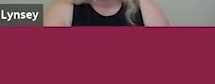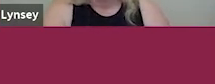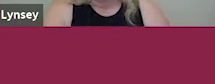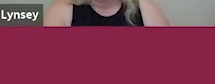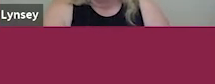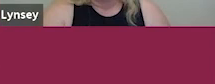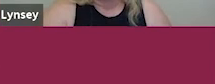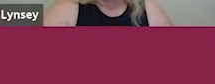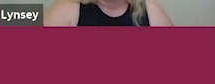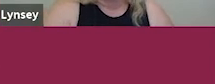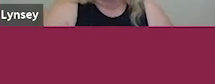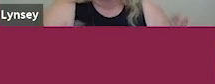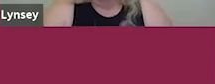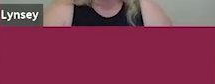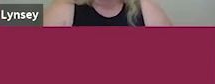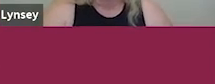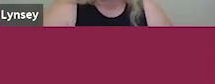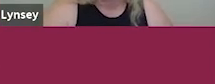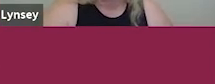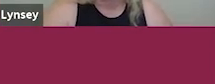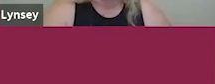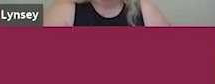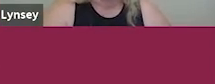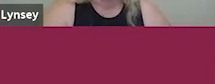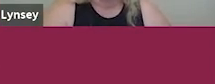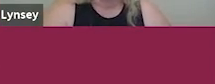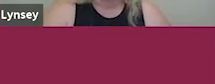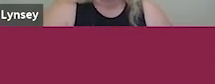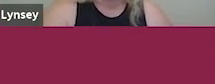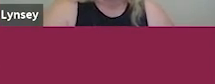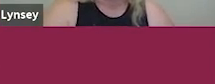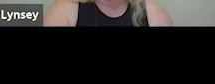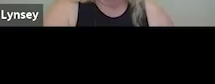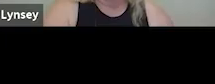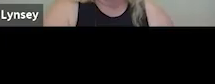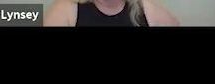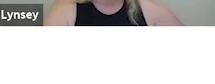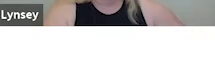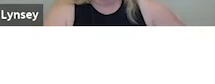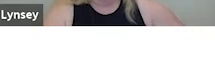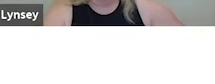about a personal portfolio, so make that one of the assessment tasks type thing. So I'll quickly